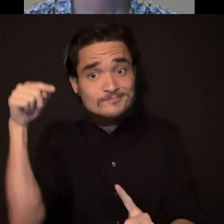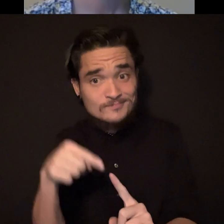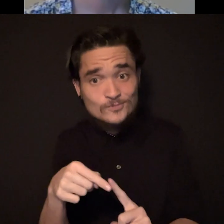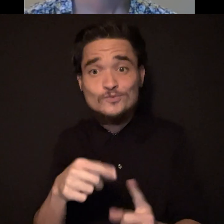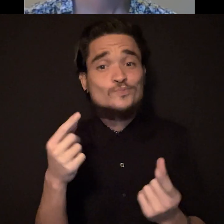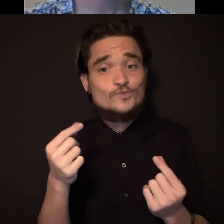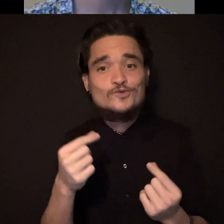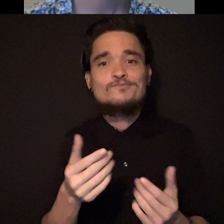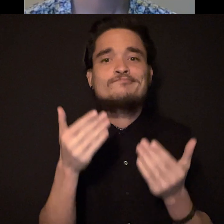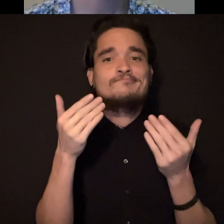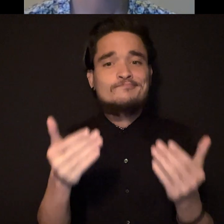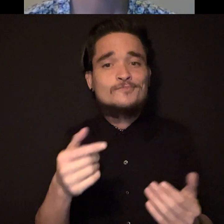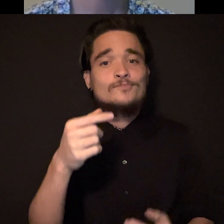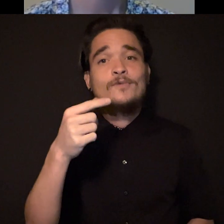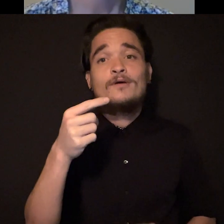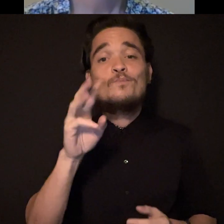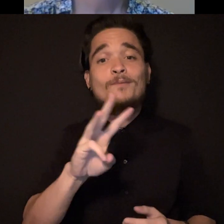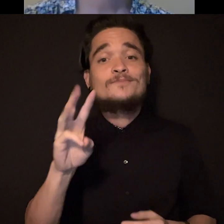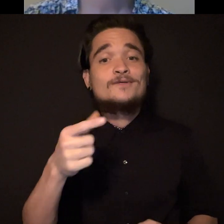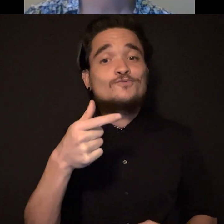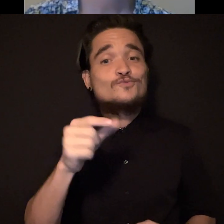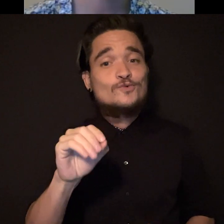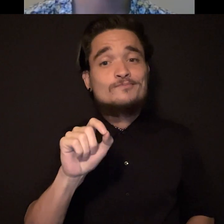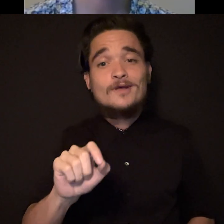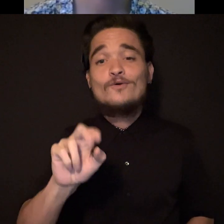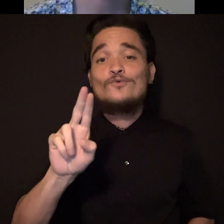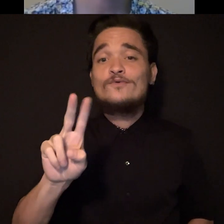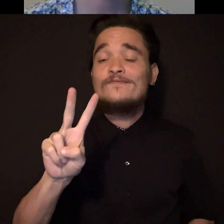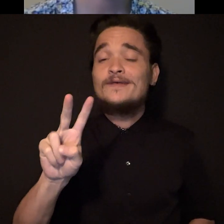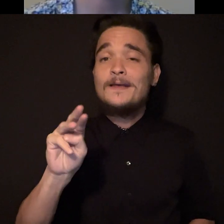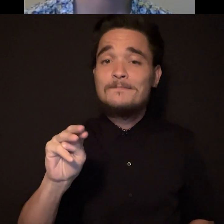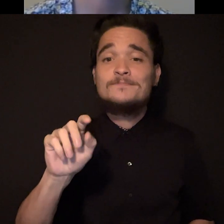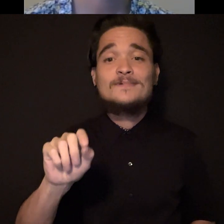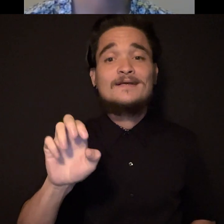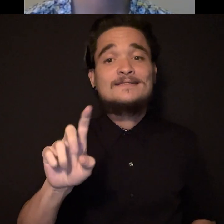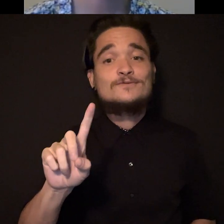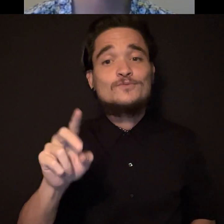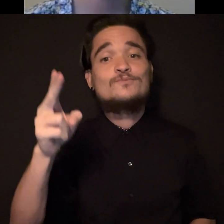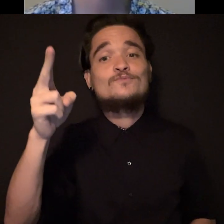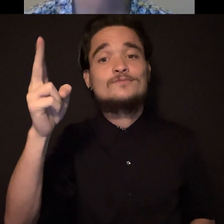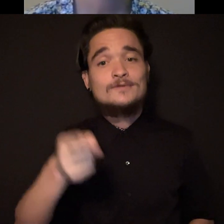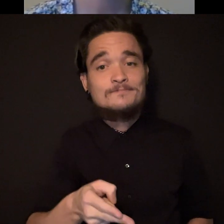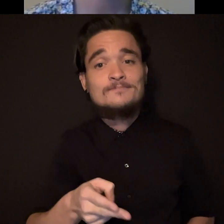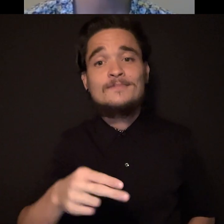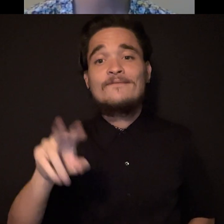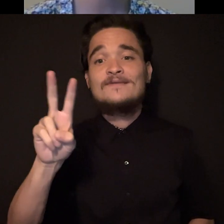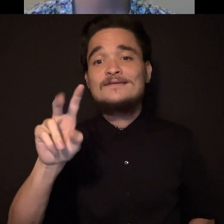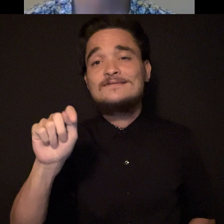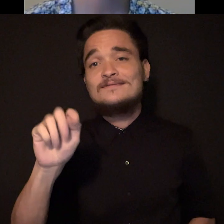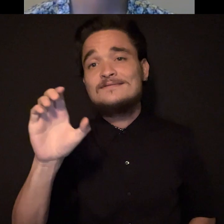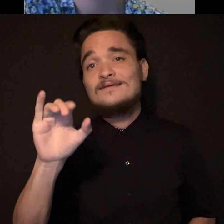about Children's Integrated Services, you can go to go.uvm.edu/vtcis.